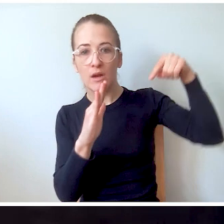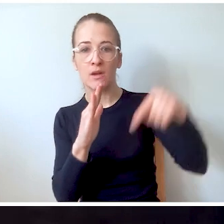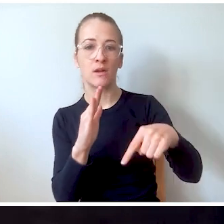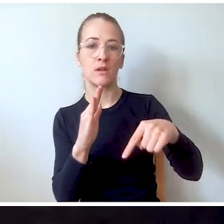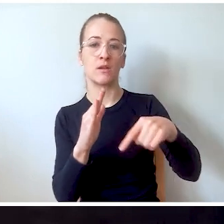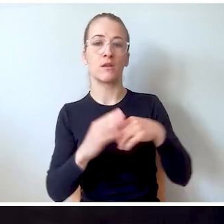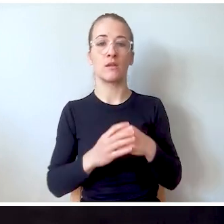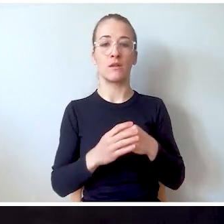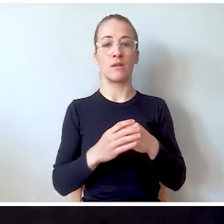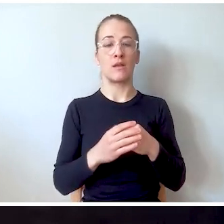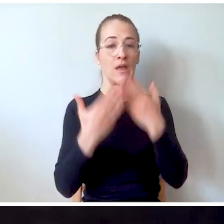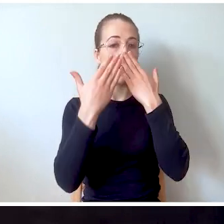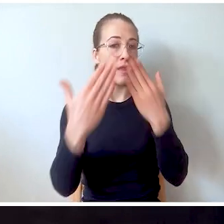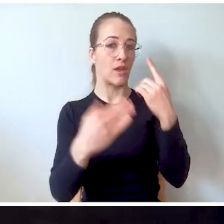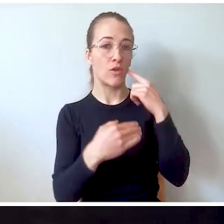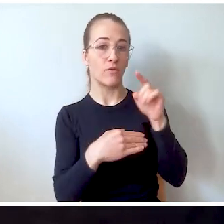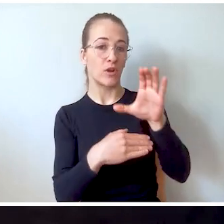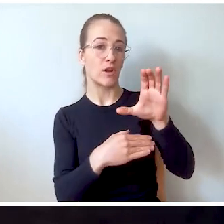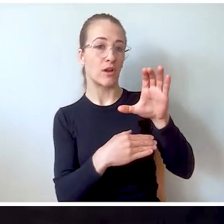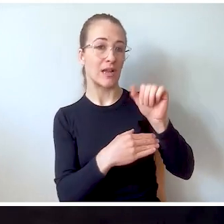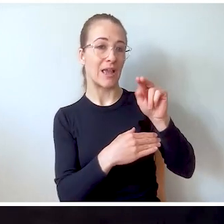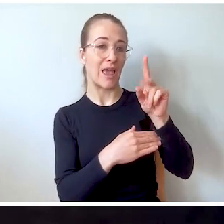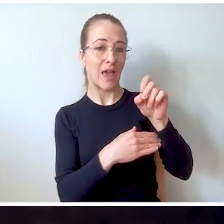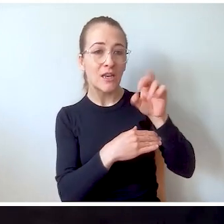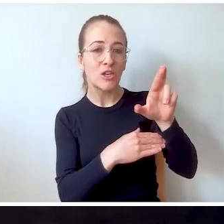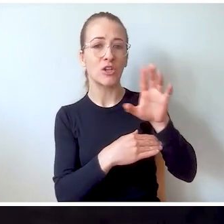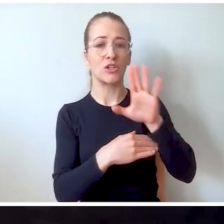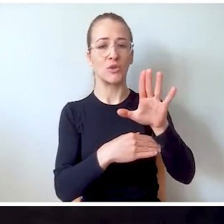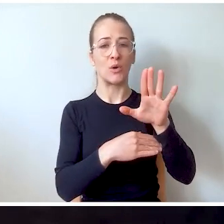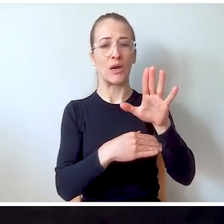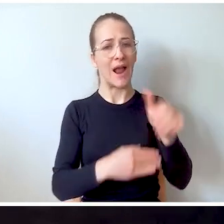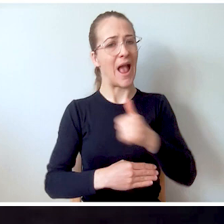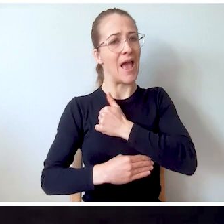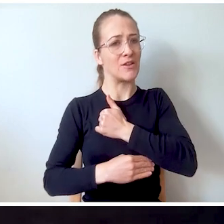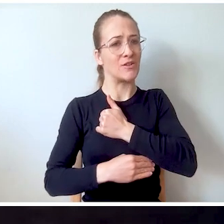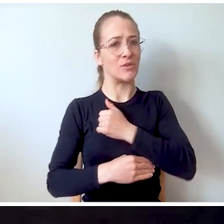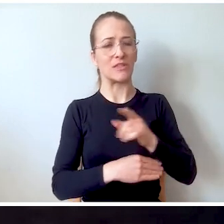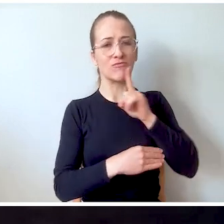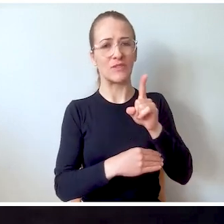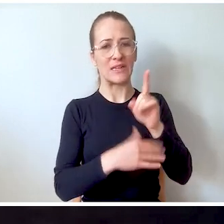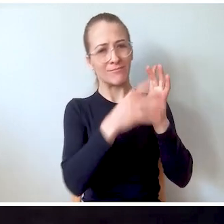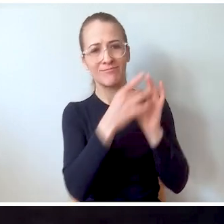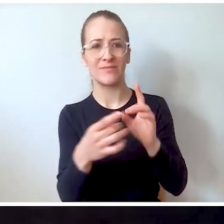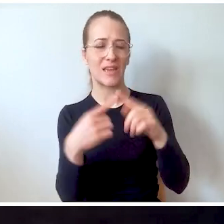So thank you so much for your candor on that because it is so relevant to everything that we see happening today.